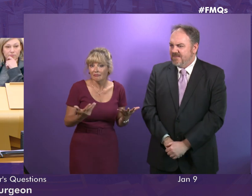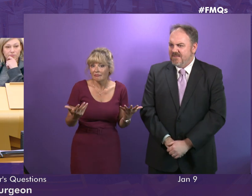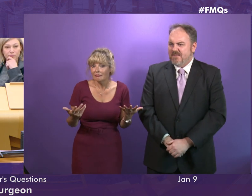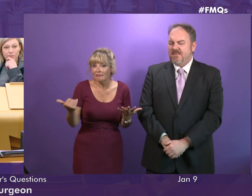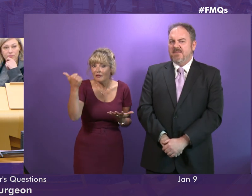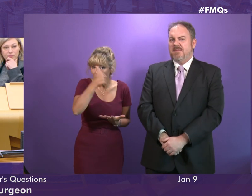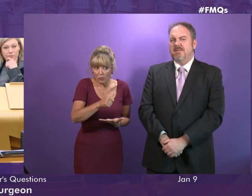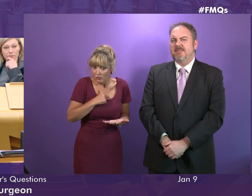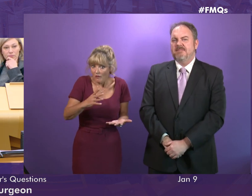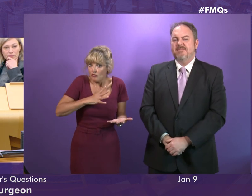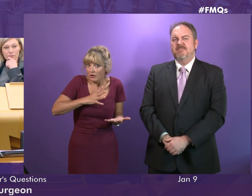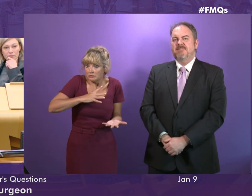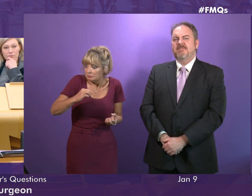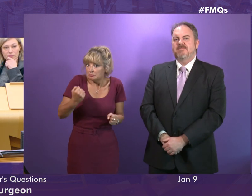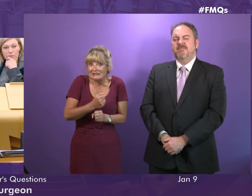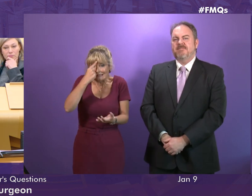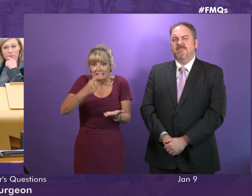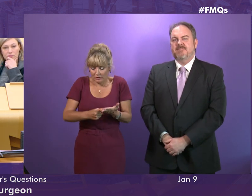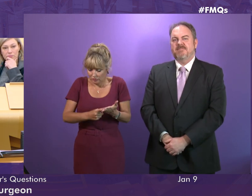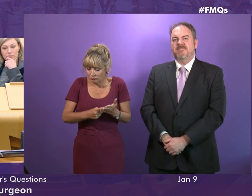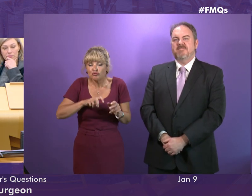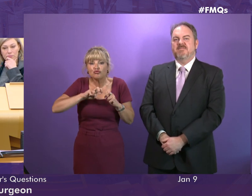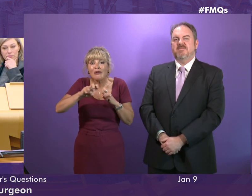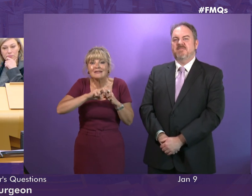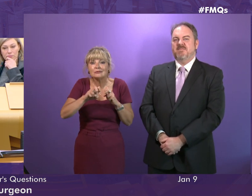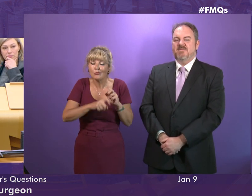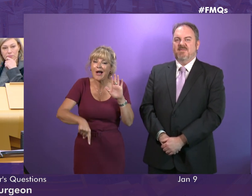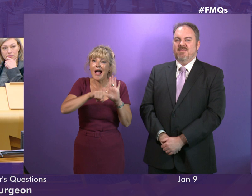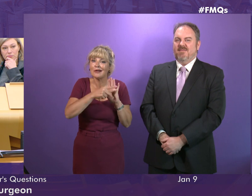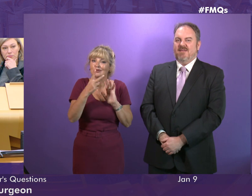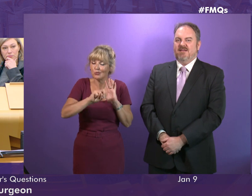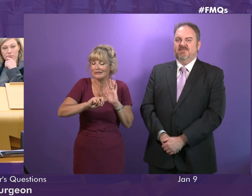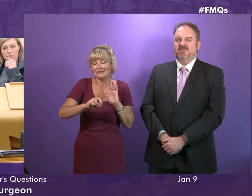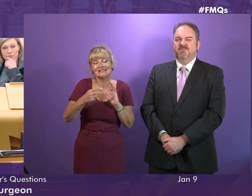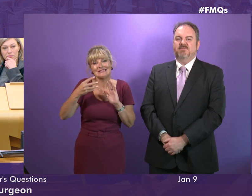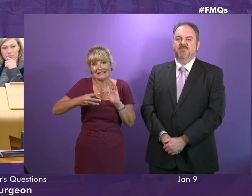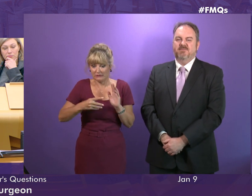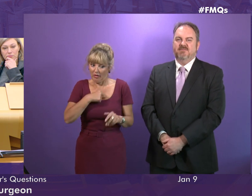that regard. The Transport (Scotland) Act 2019, which Patrick Harvie referred to, made